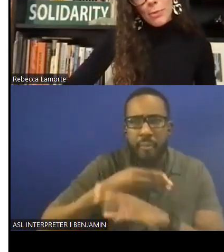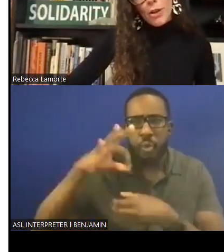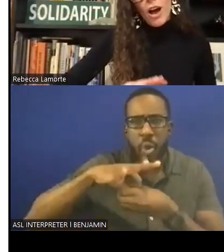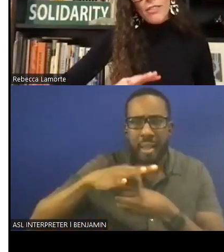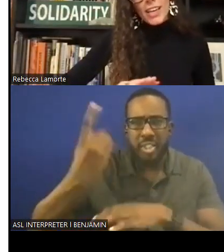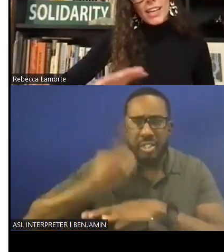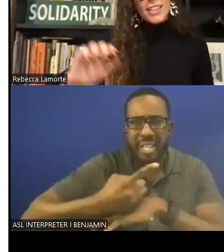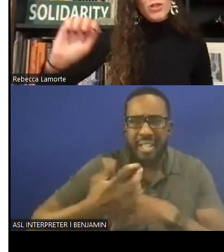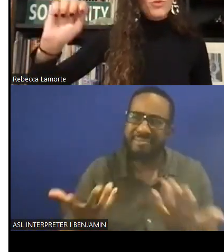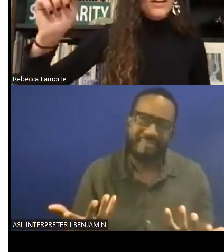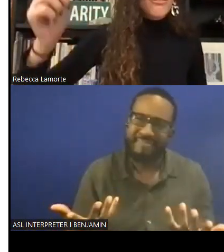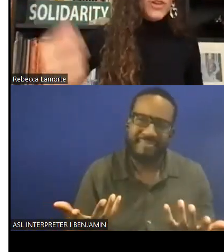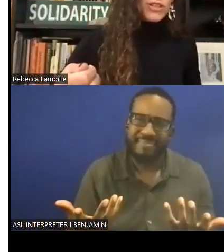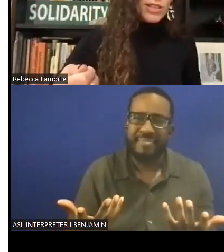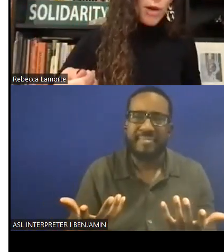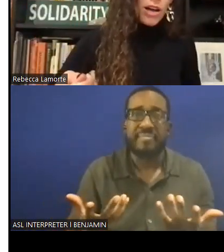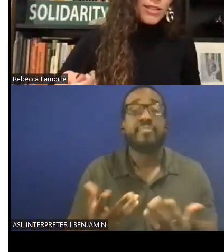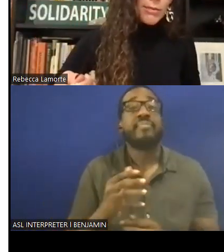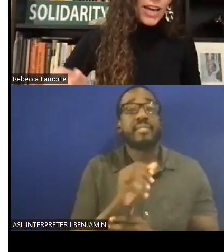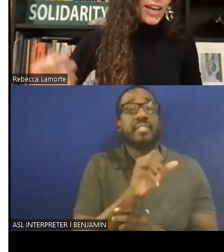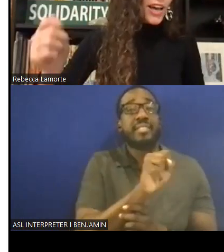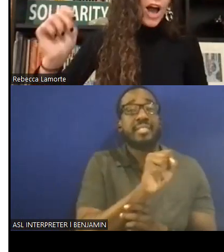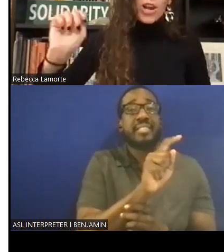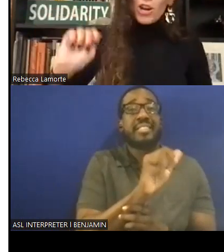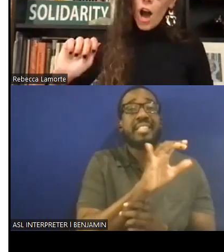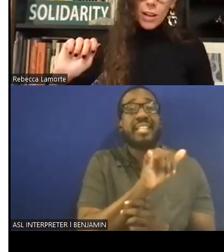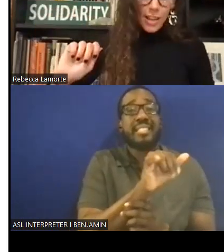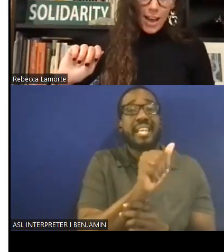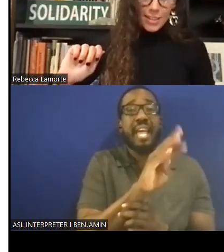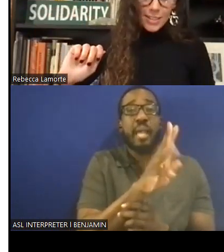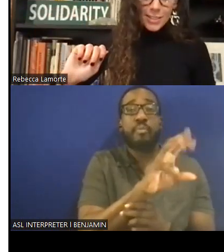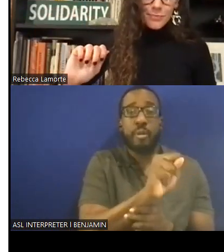of a candidate doing it first in policymaking, not last.